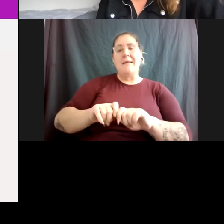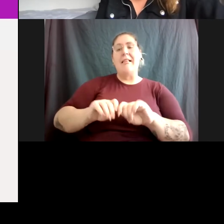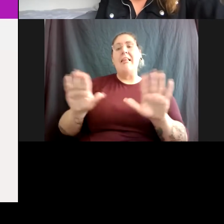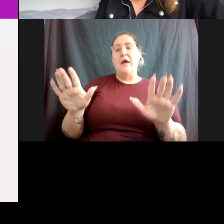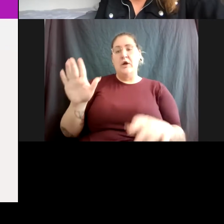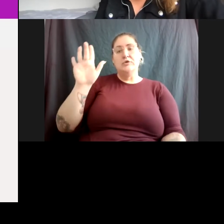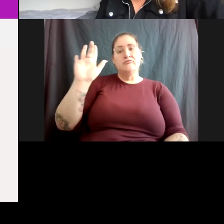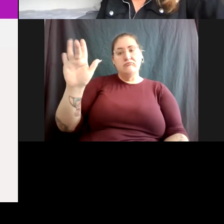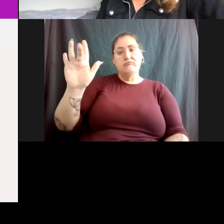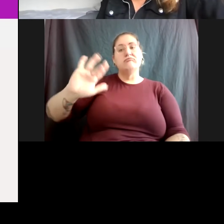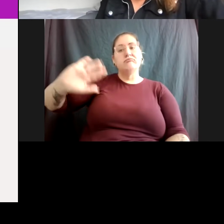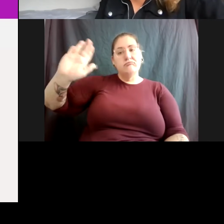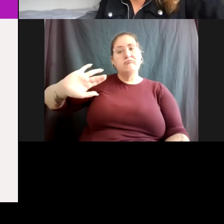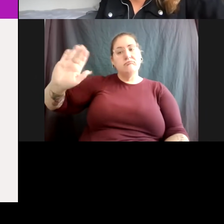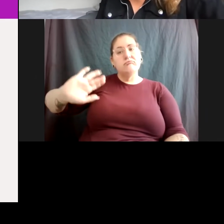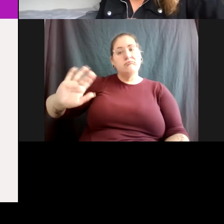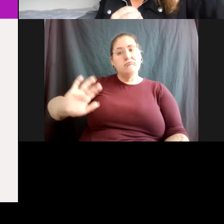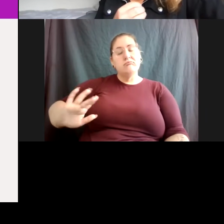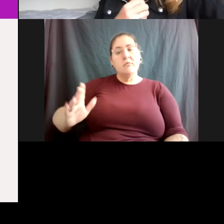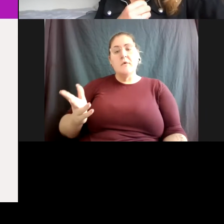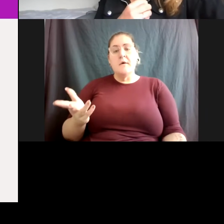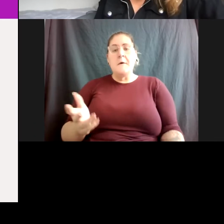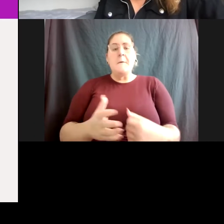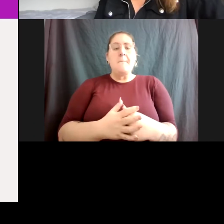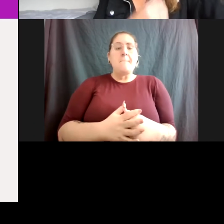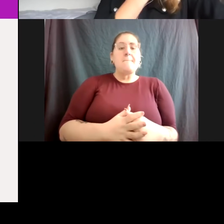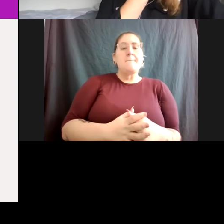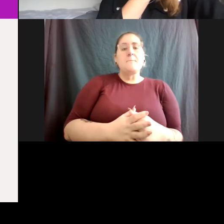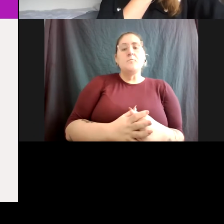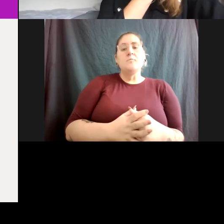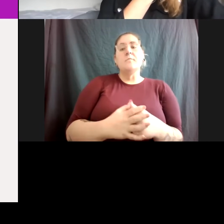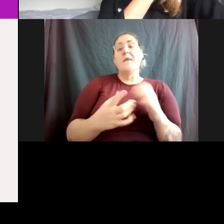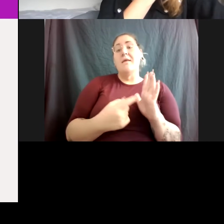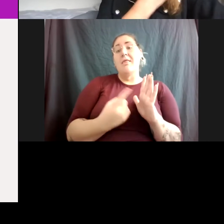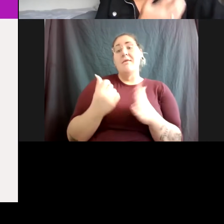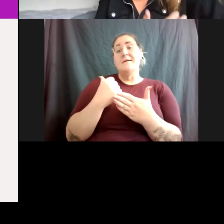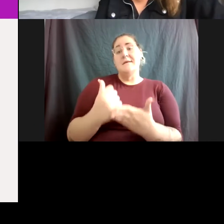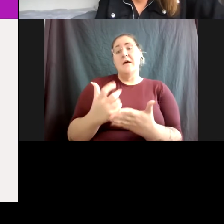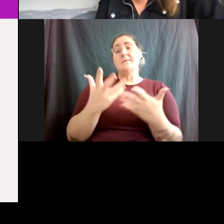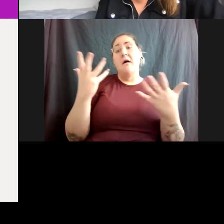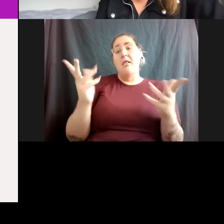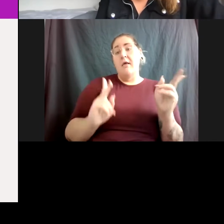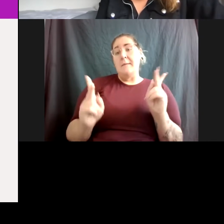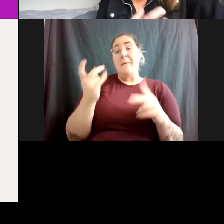that is not easily undone, this helps so many different people. People who use mobile devices,